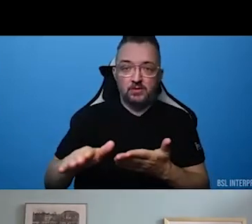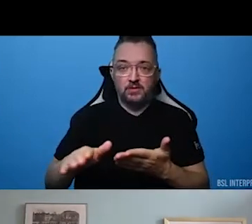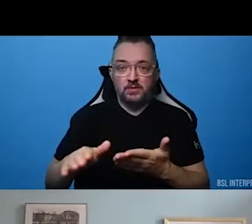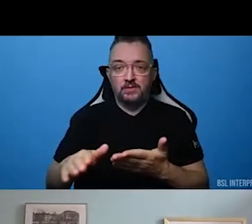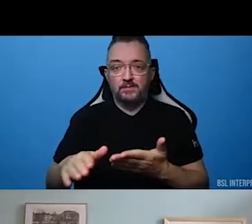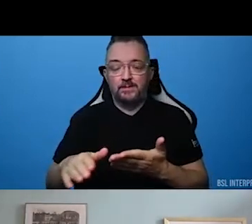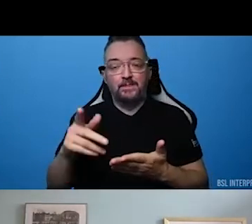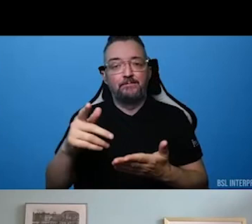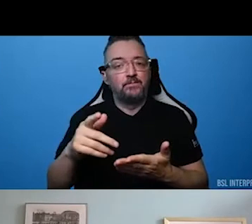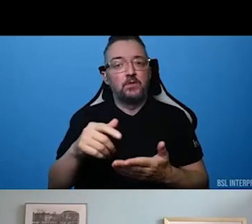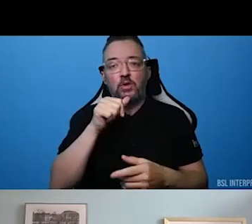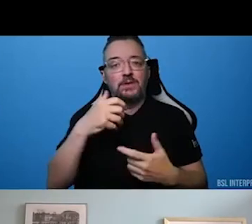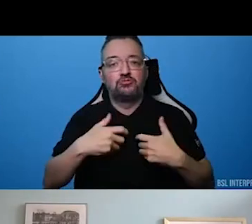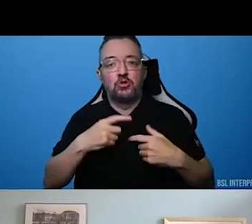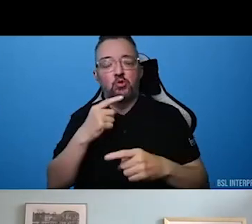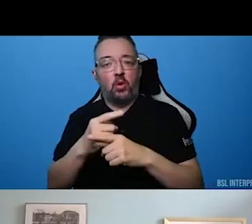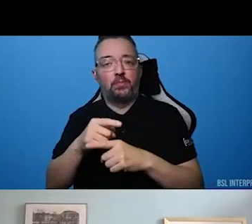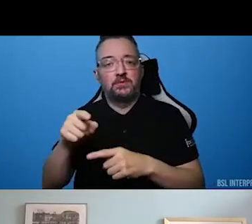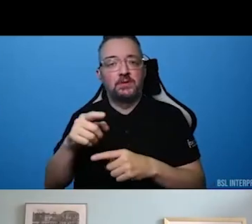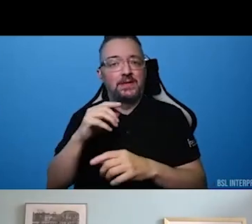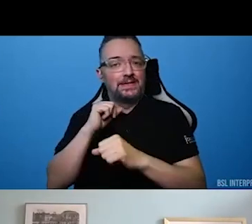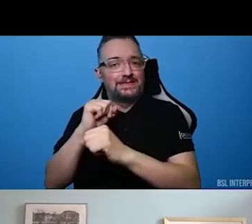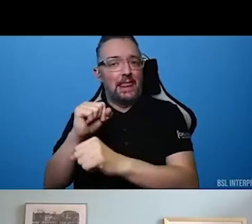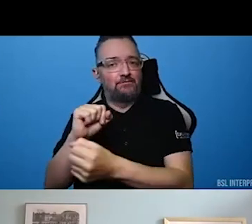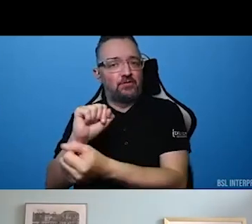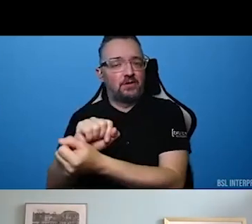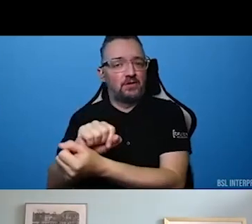and a lot less interested in talking about the slavery which came before it.